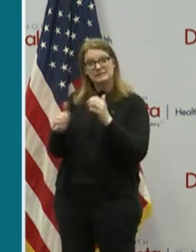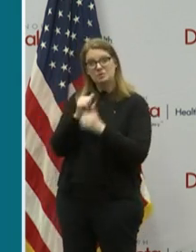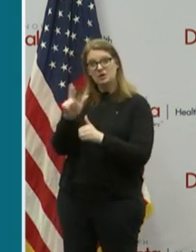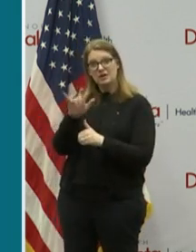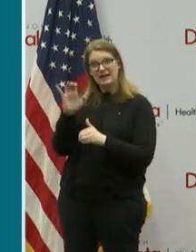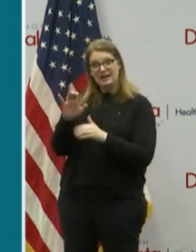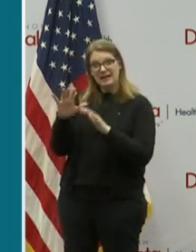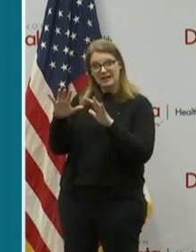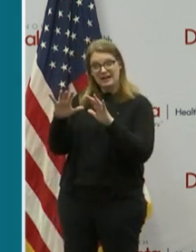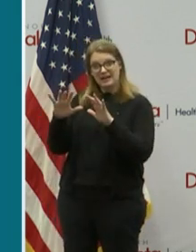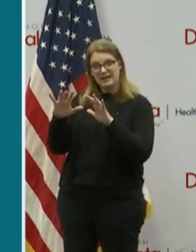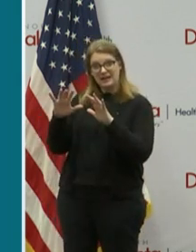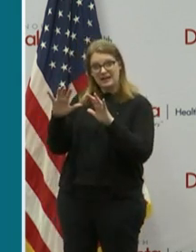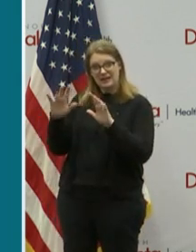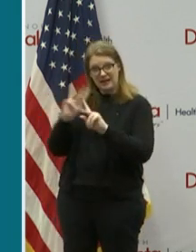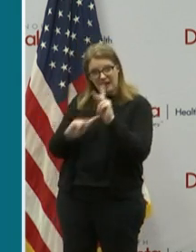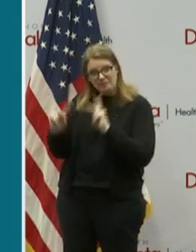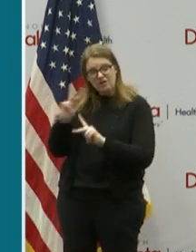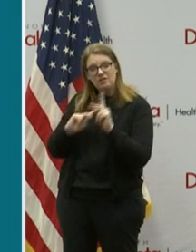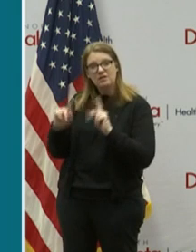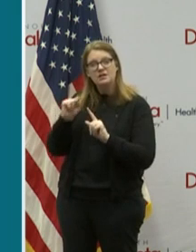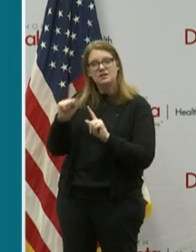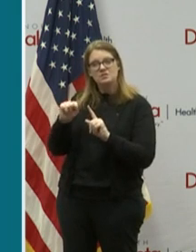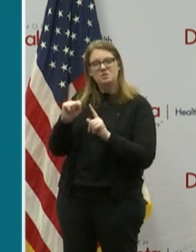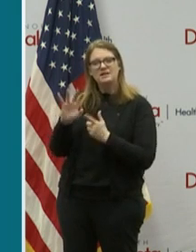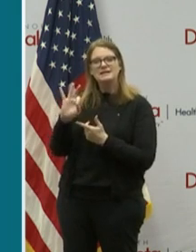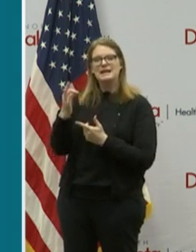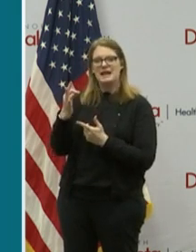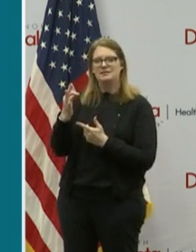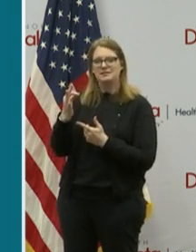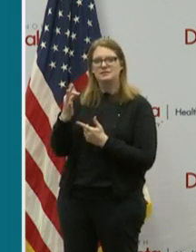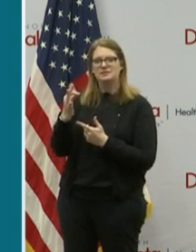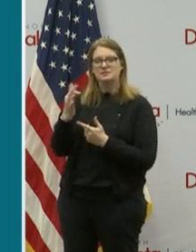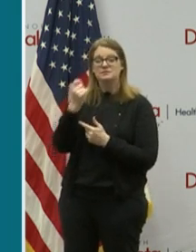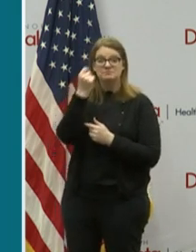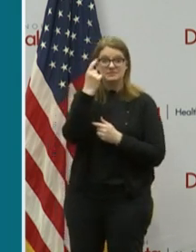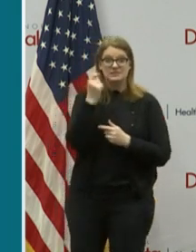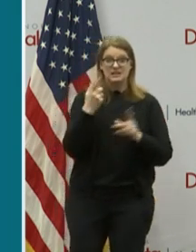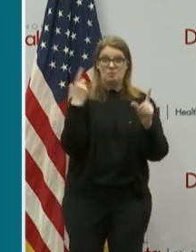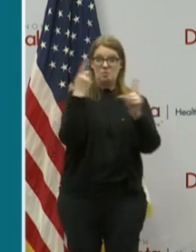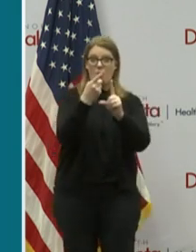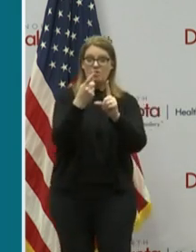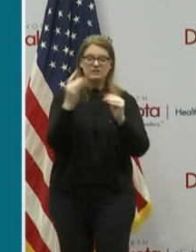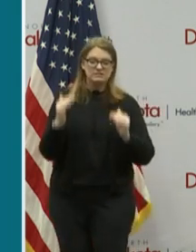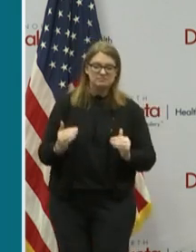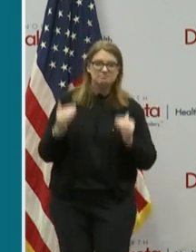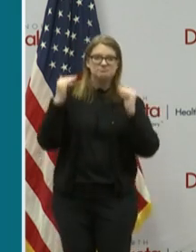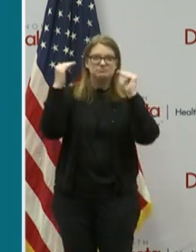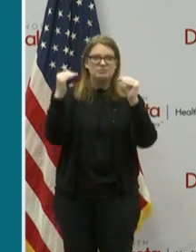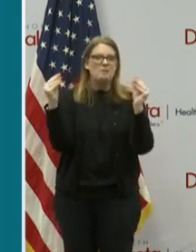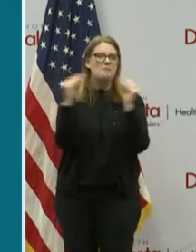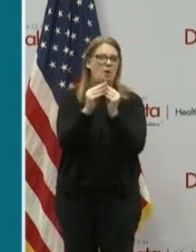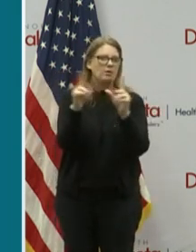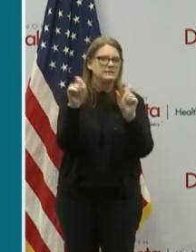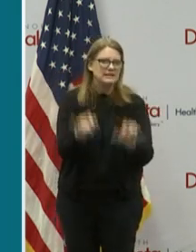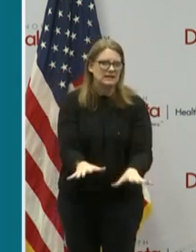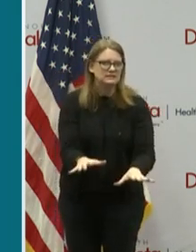WHERE WE WANT TO BE HIGH IS ON TESTS PER CAPITA AND WE ARE 9th IN THE NATION FOR TESTING PER CAPITA. WE ARE WORKING TO INCREASE OUR